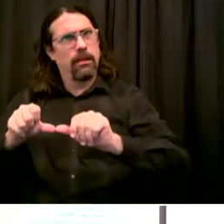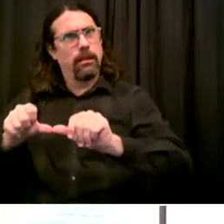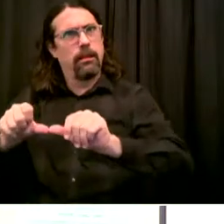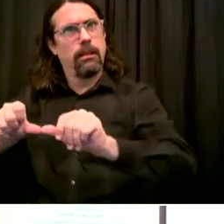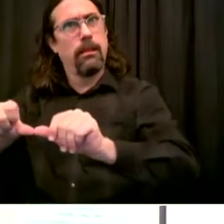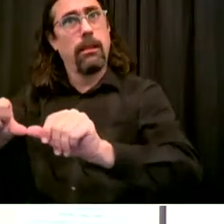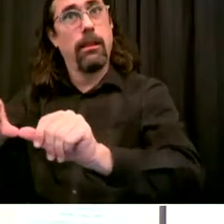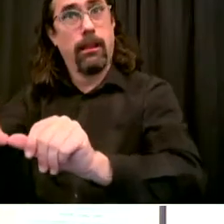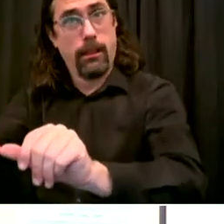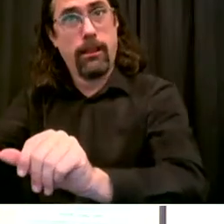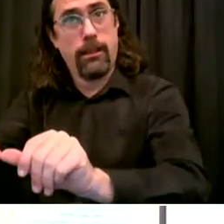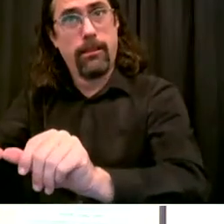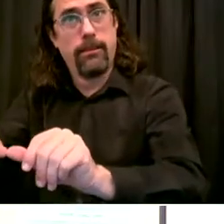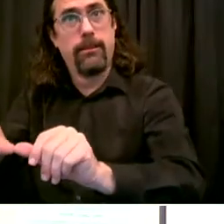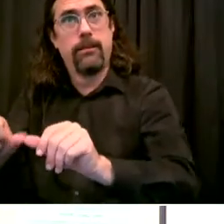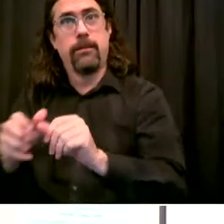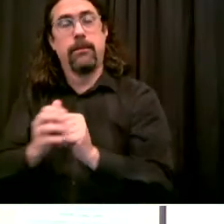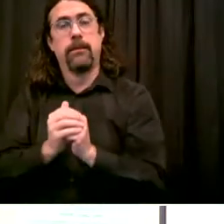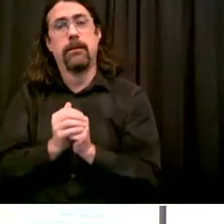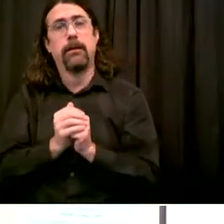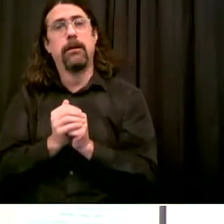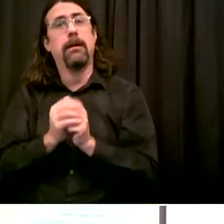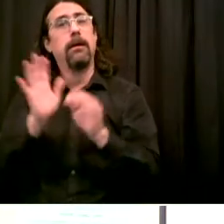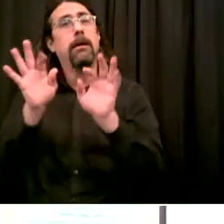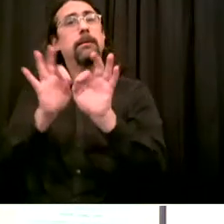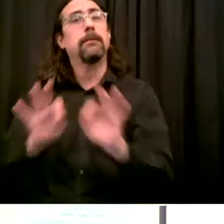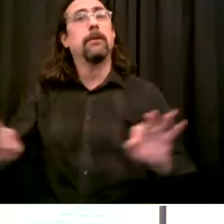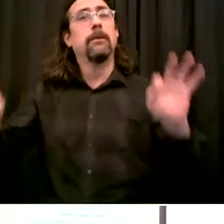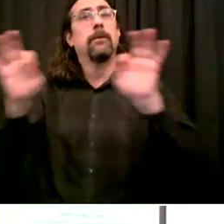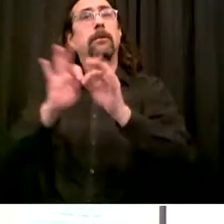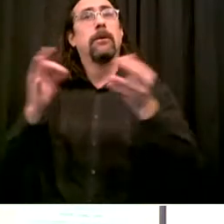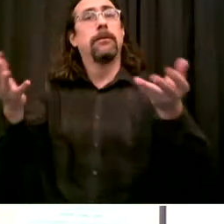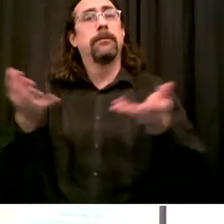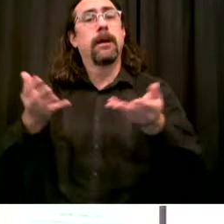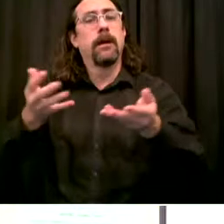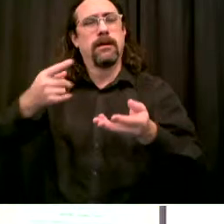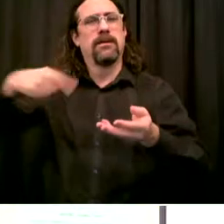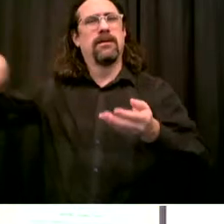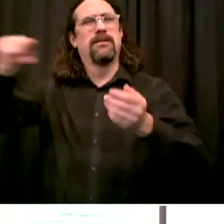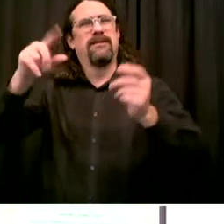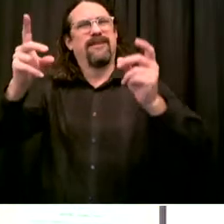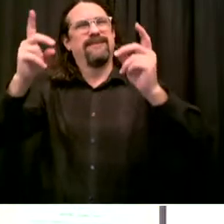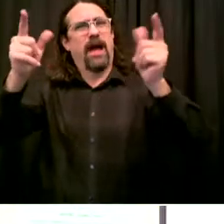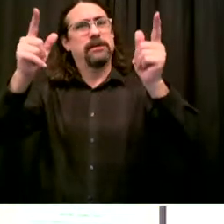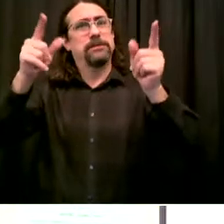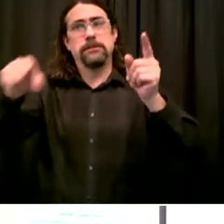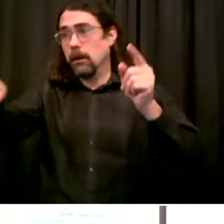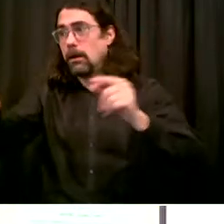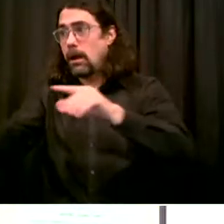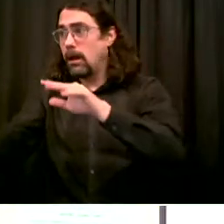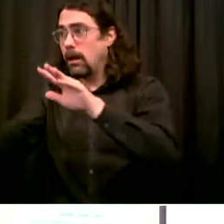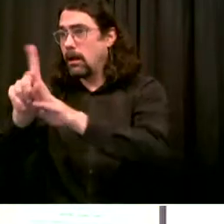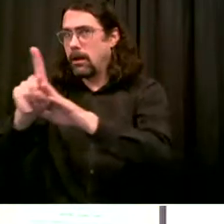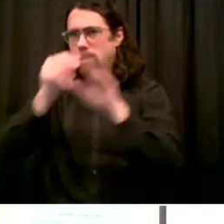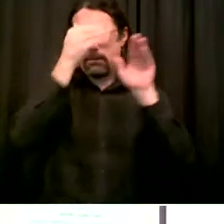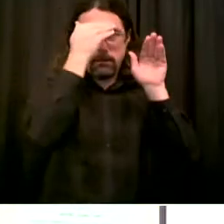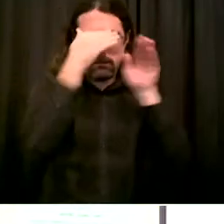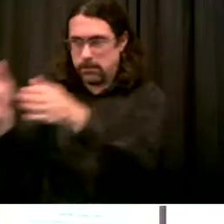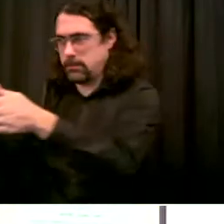MAYOR FELT STRONGLGLY ABOUT WAS MAKING SURE WE ACT QUICKLY IN